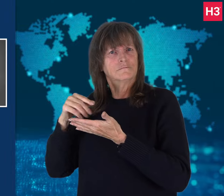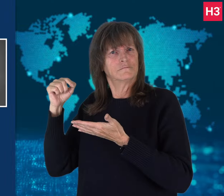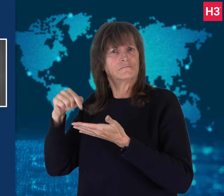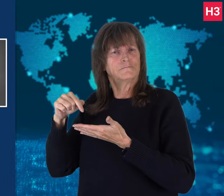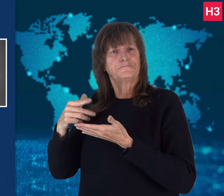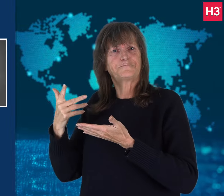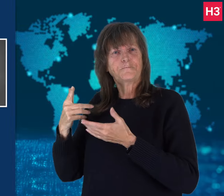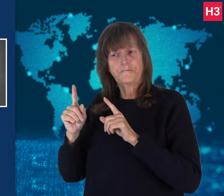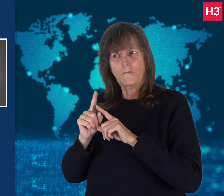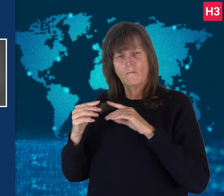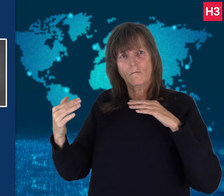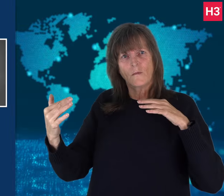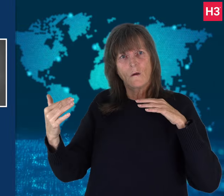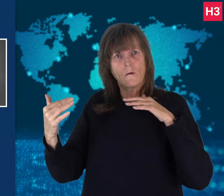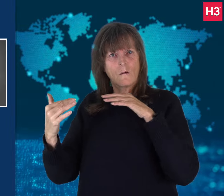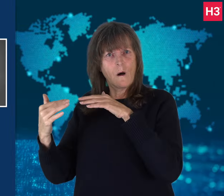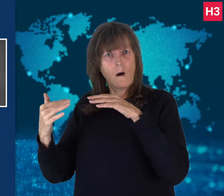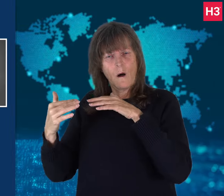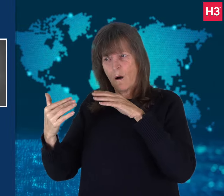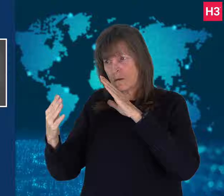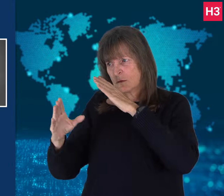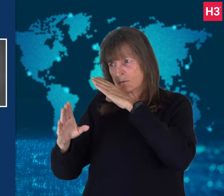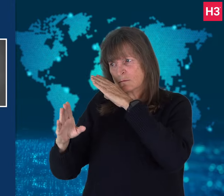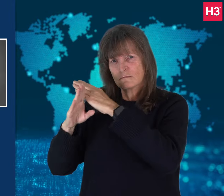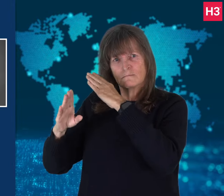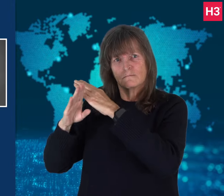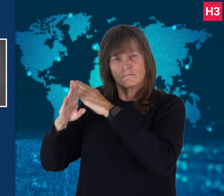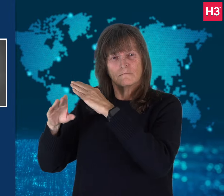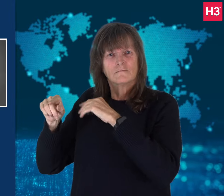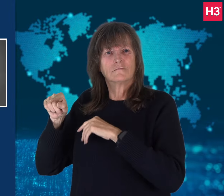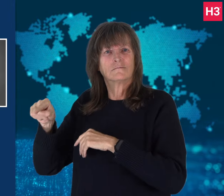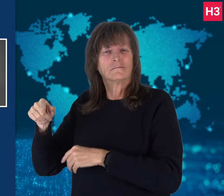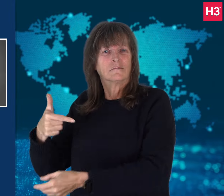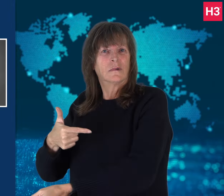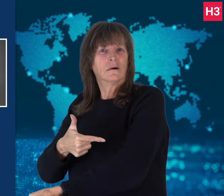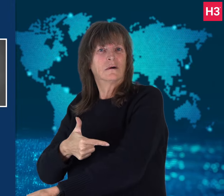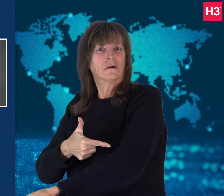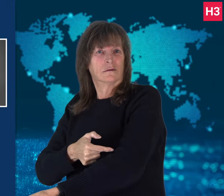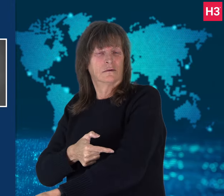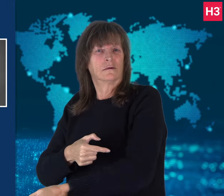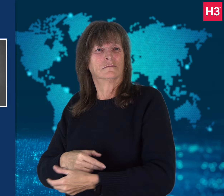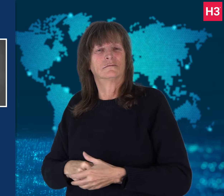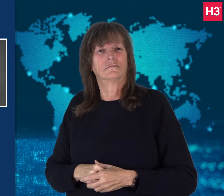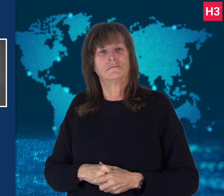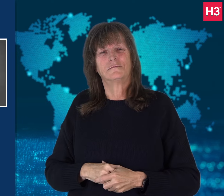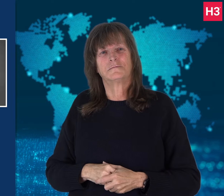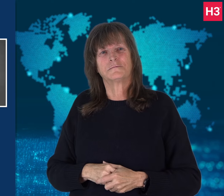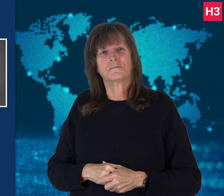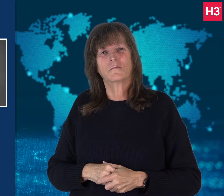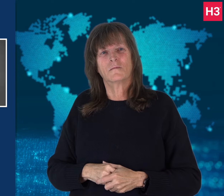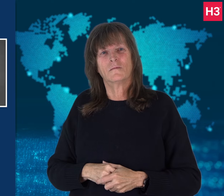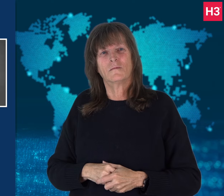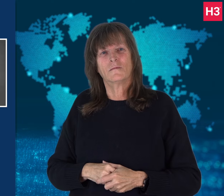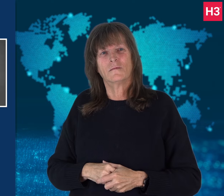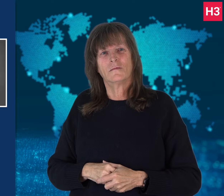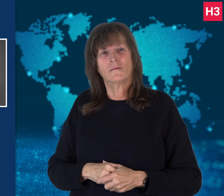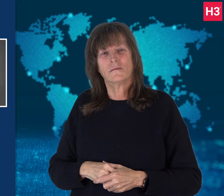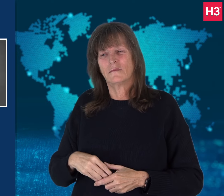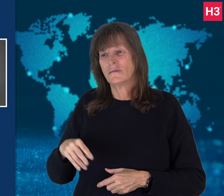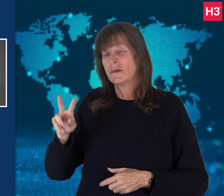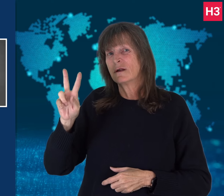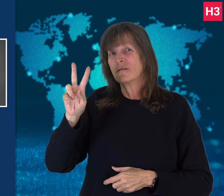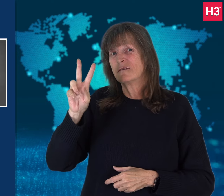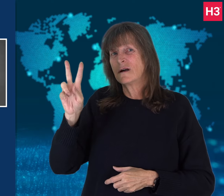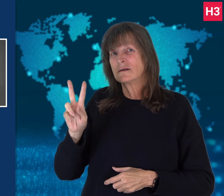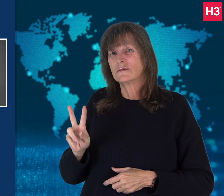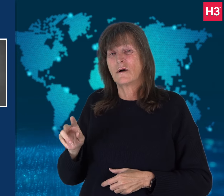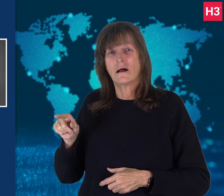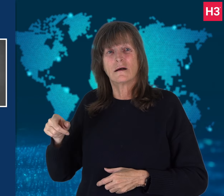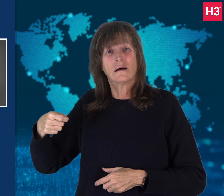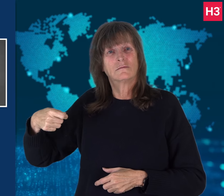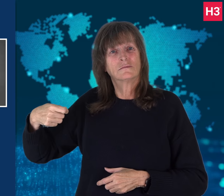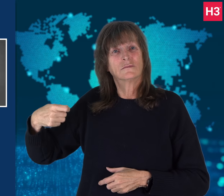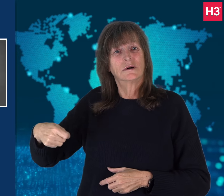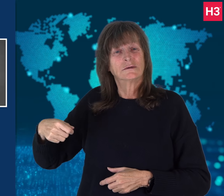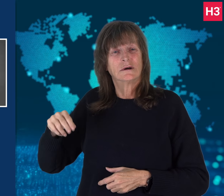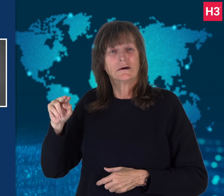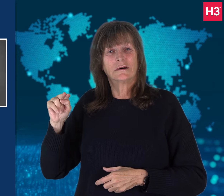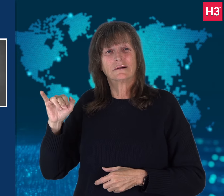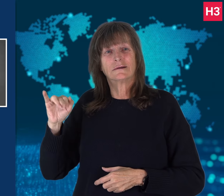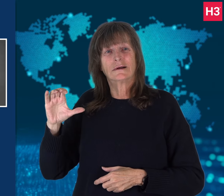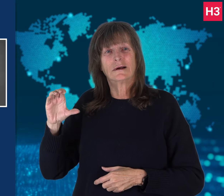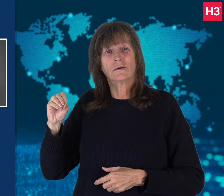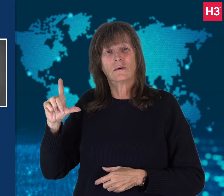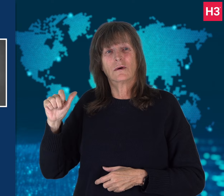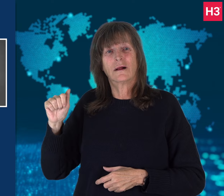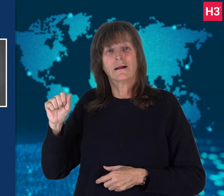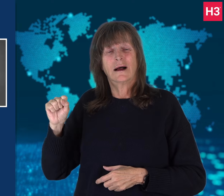the deployment last week as part of its “war on drugs.”